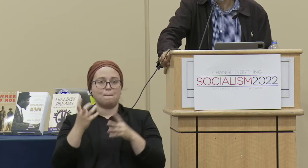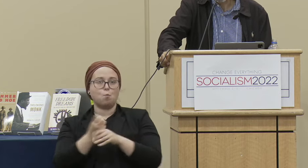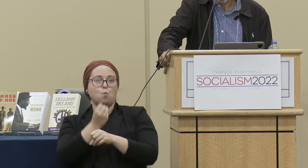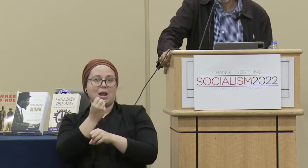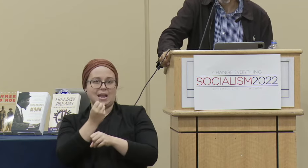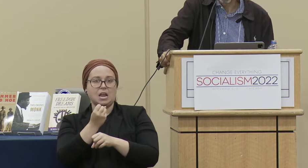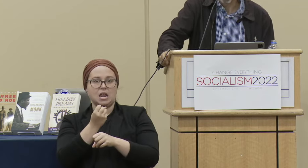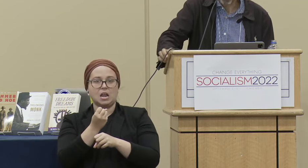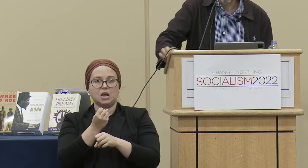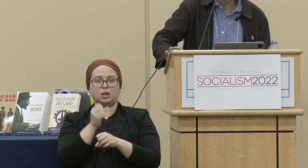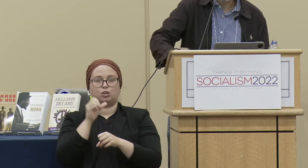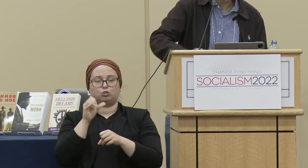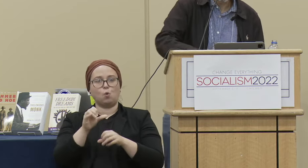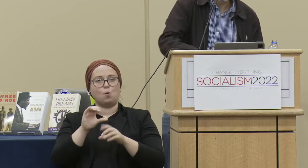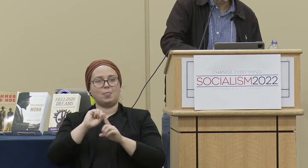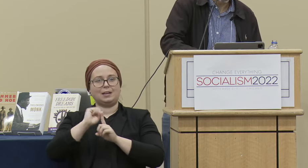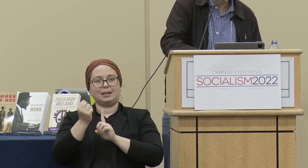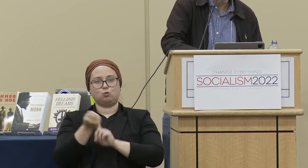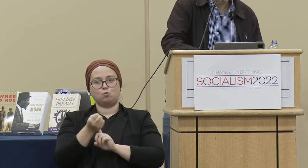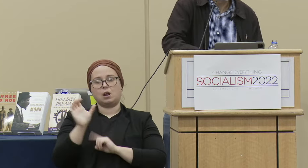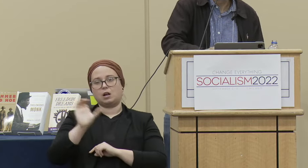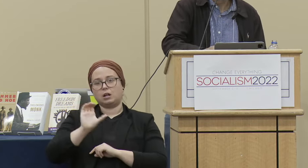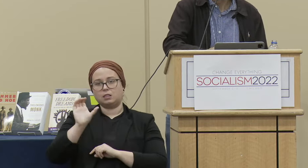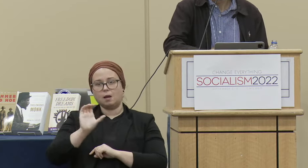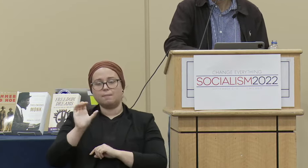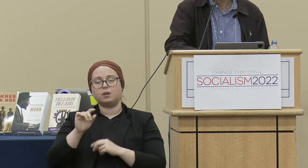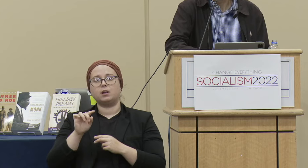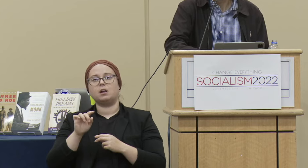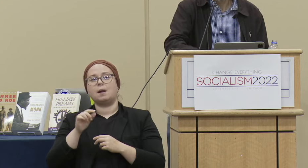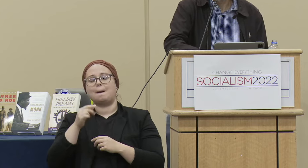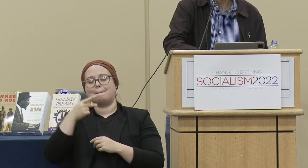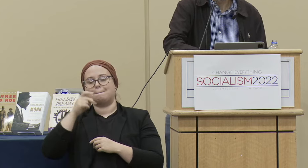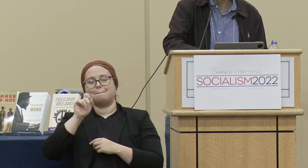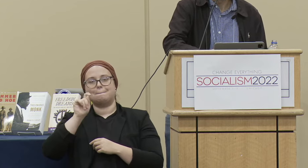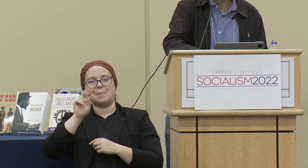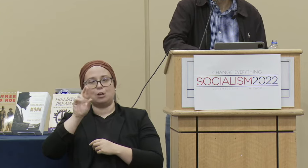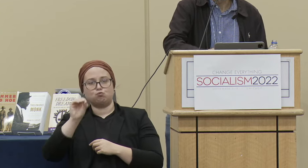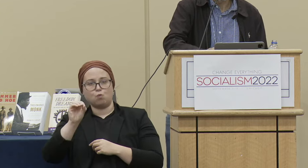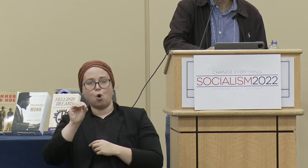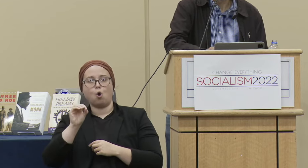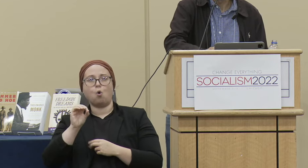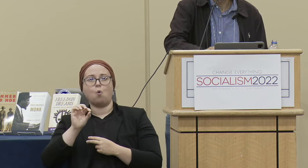both have socialist leadership winning by